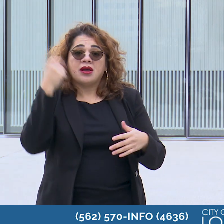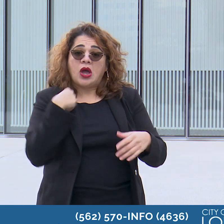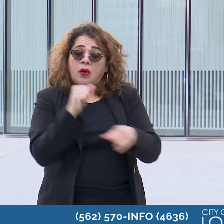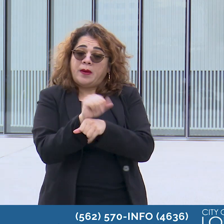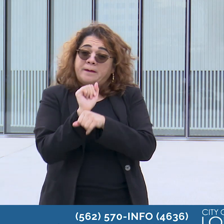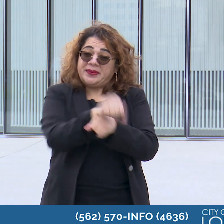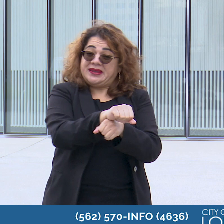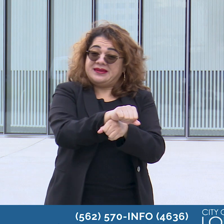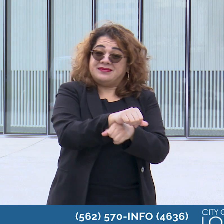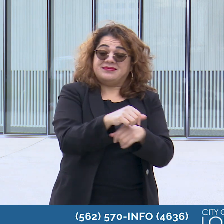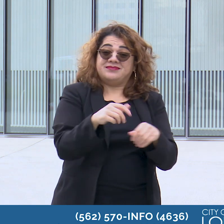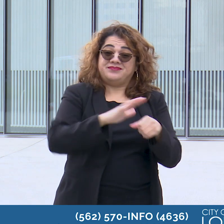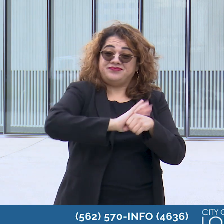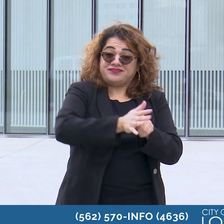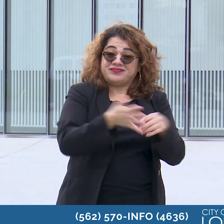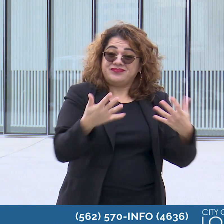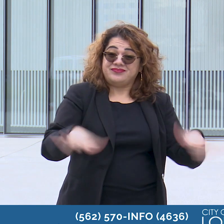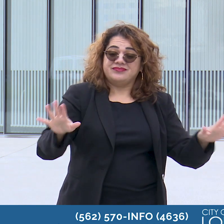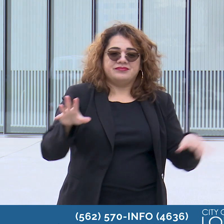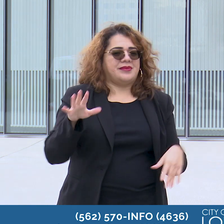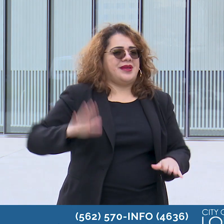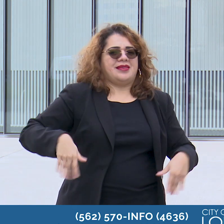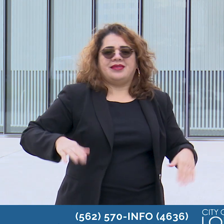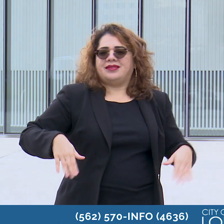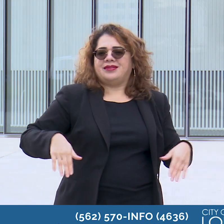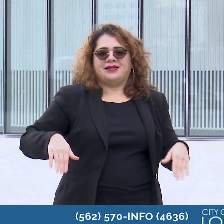Just because vaccinations are on the way, doesn't mean that we can stop wearing a face